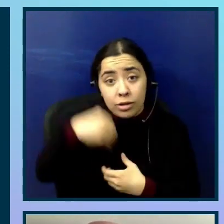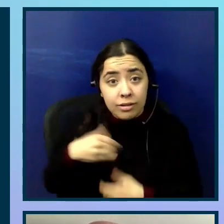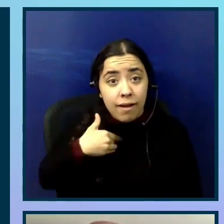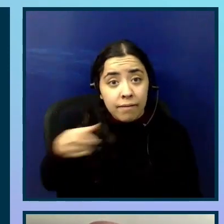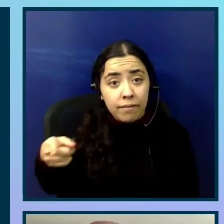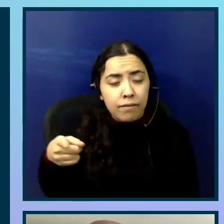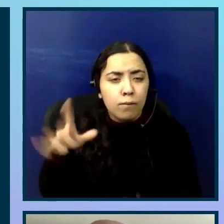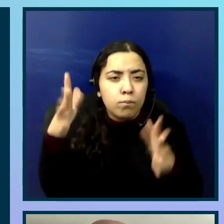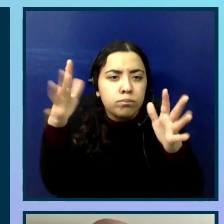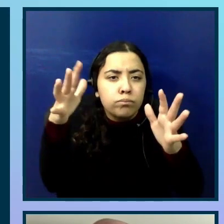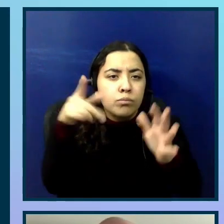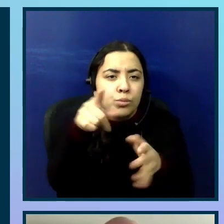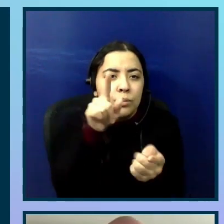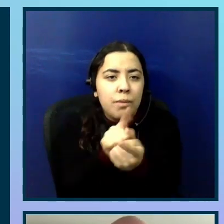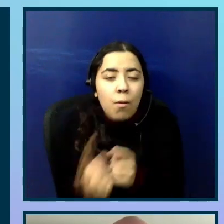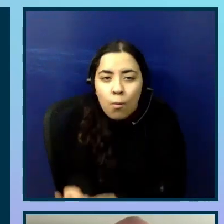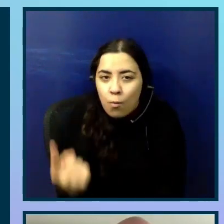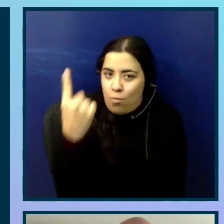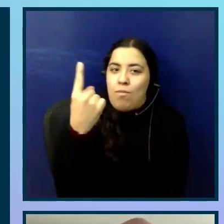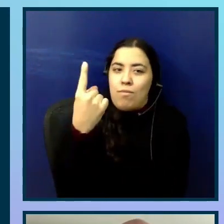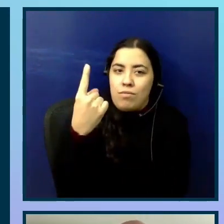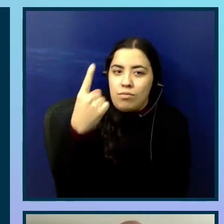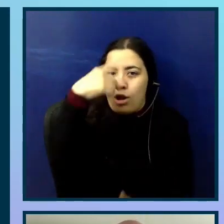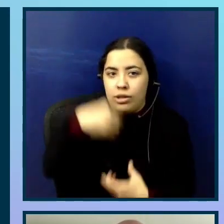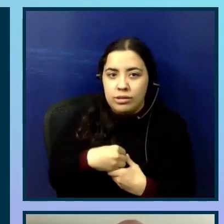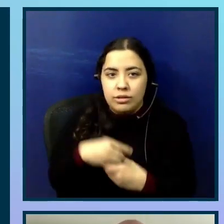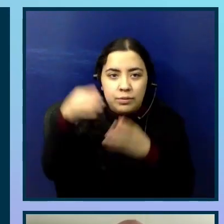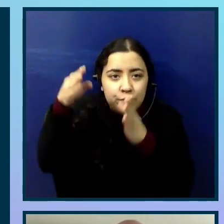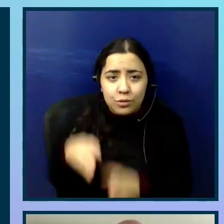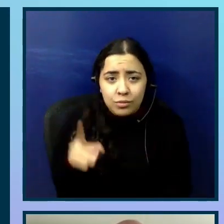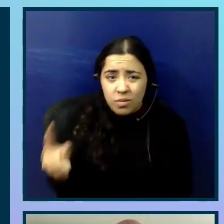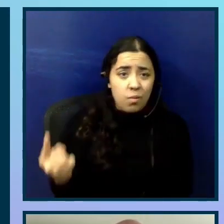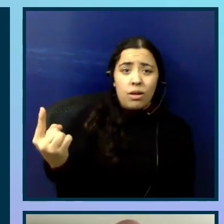And this is a very, very profound statement when it comes down to it.